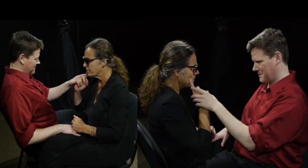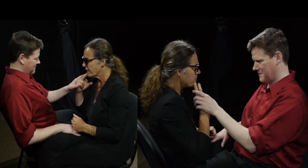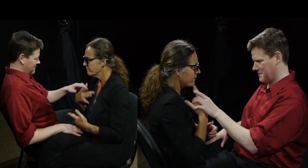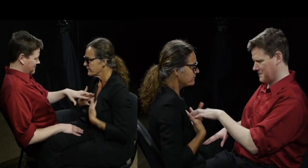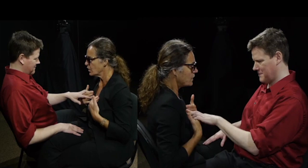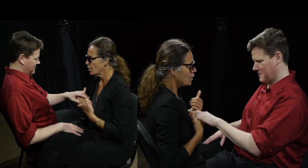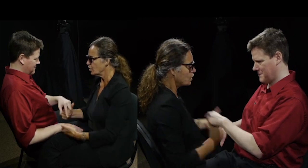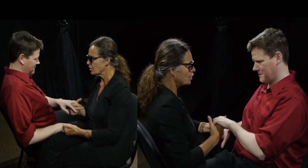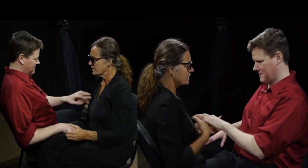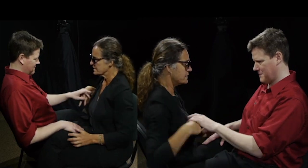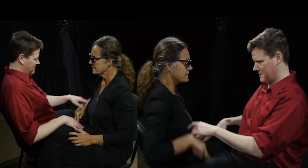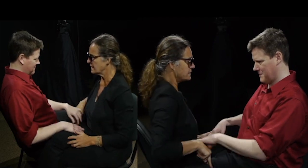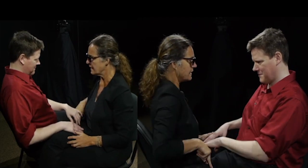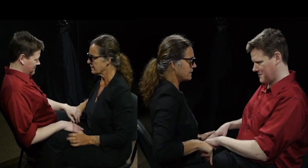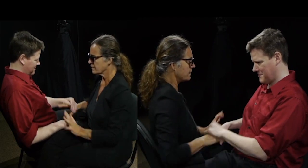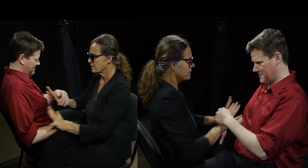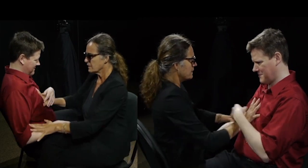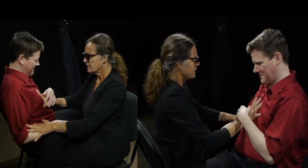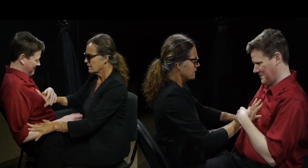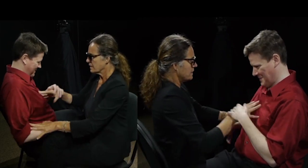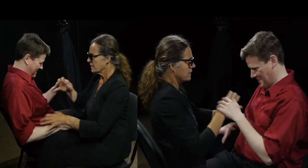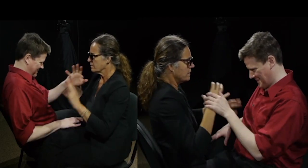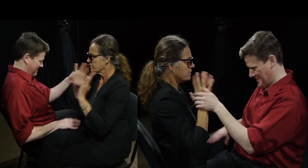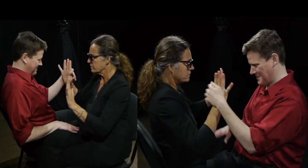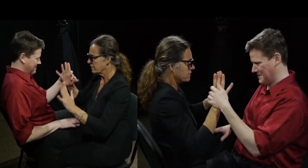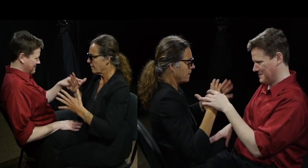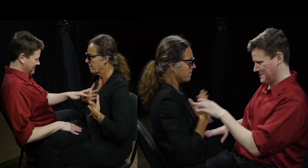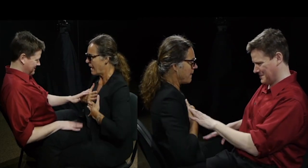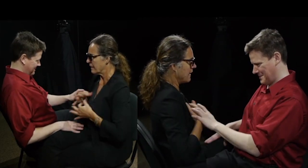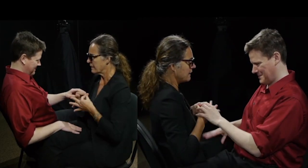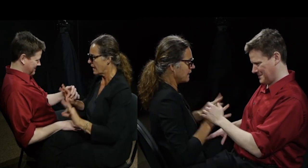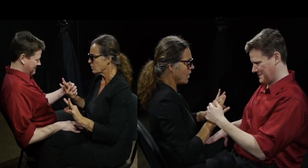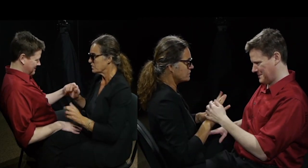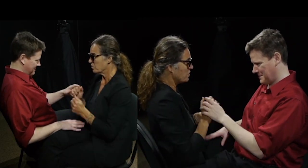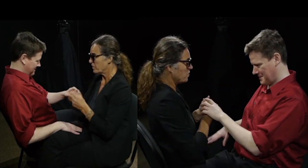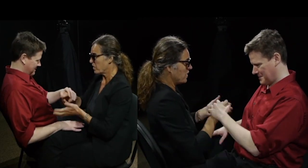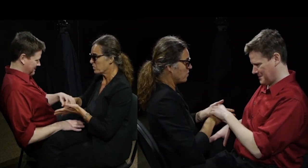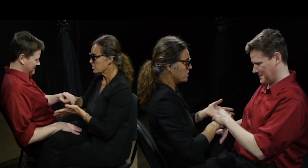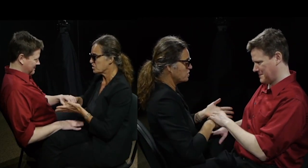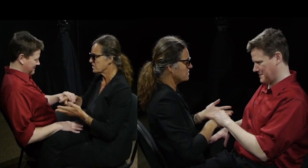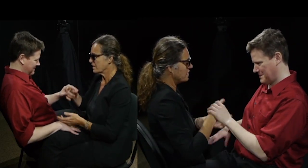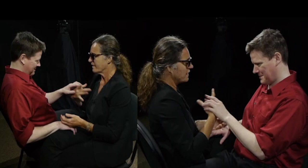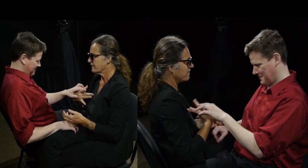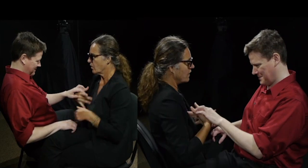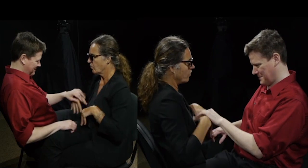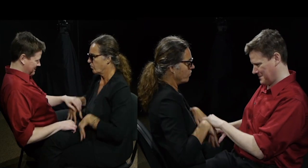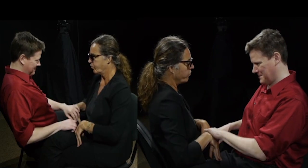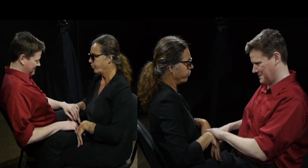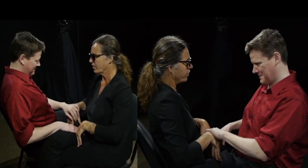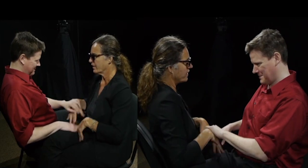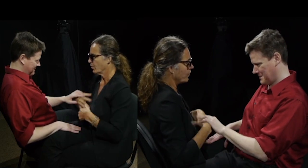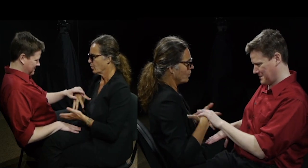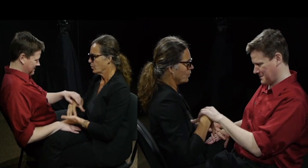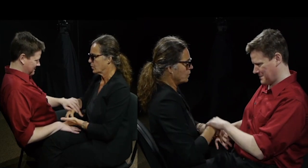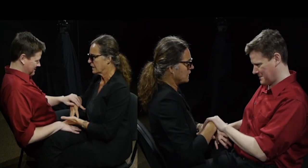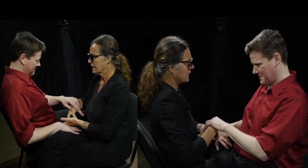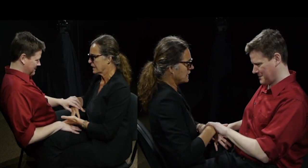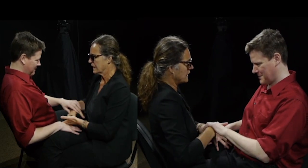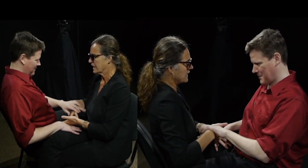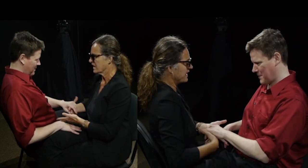because we feel emboldened, like we can take a stand and push back against systems of oppression. We can assert our right to our language. Without this research behind us,